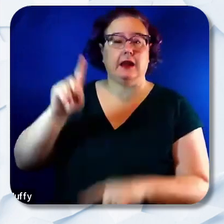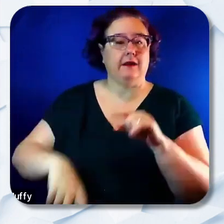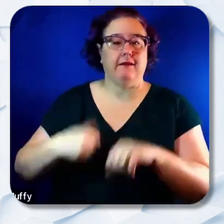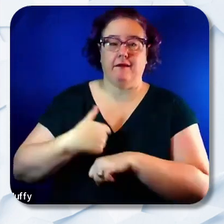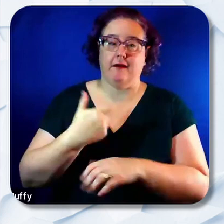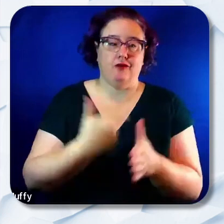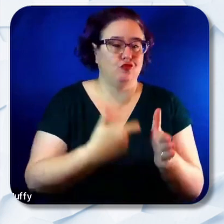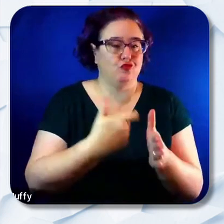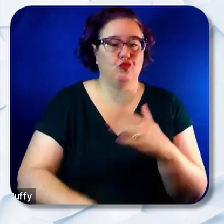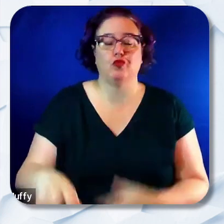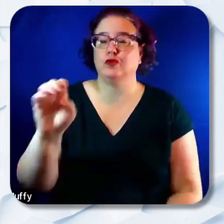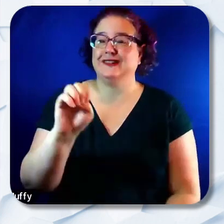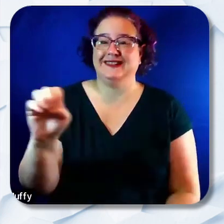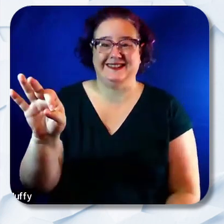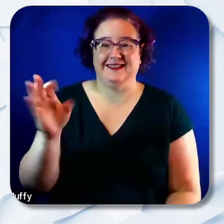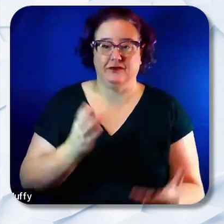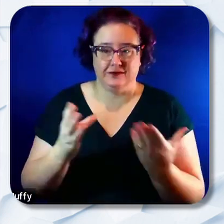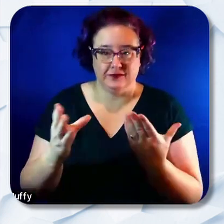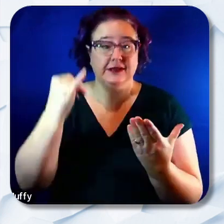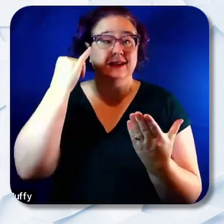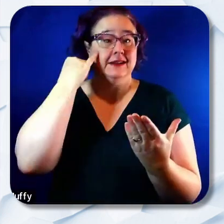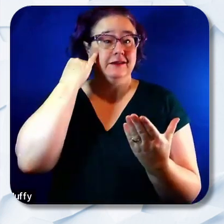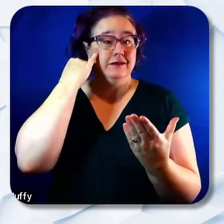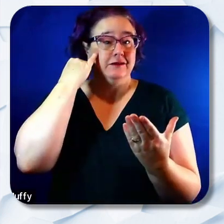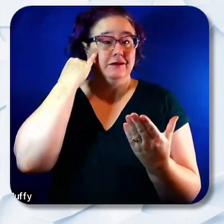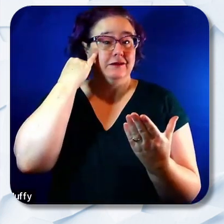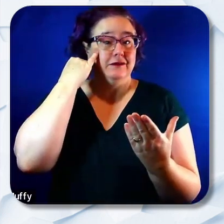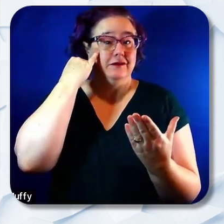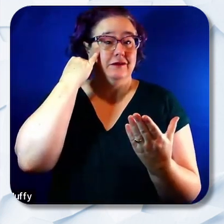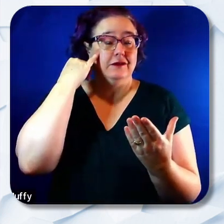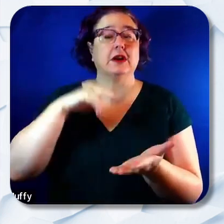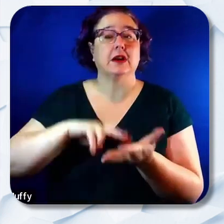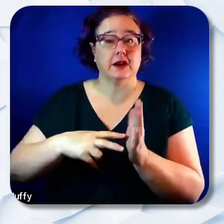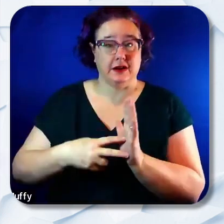induction. If employees are charged, this will result in a return of funds.